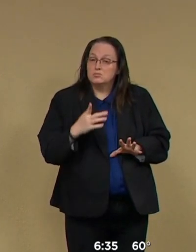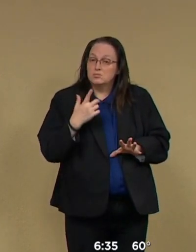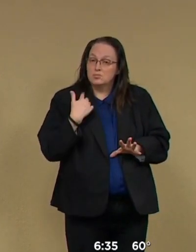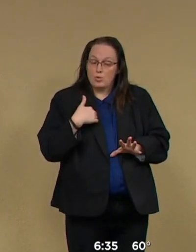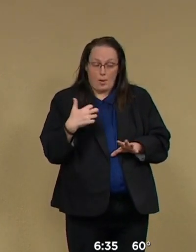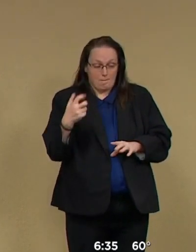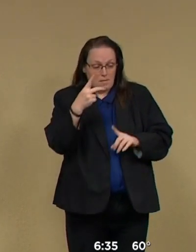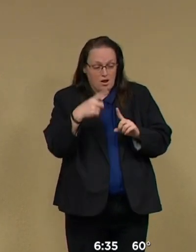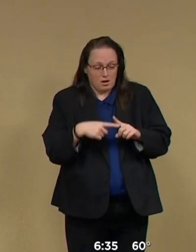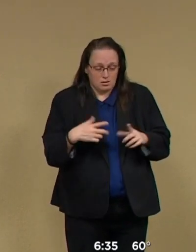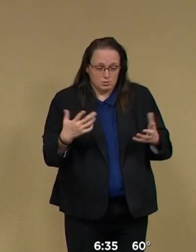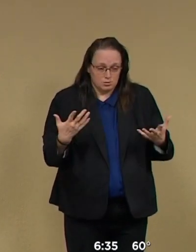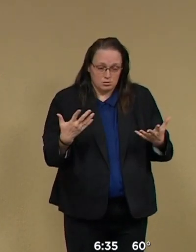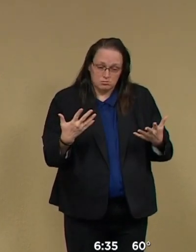EMPLOYEES ARE WITHOUT WORK.